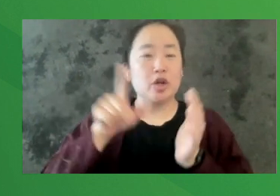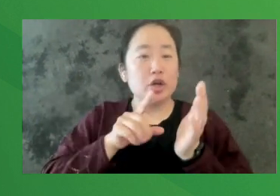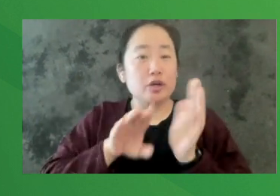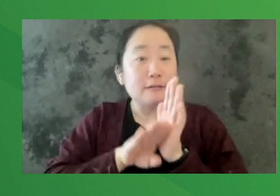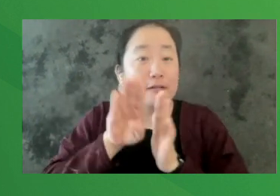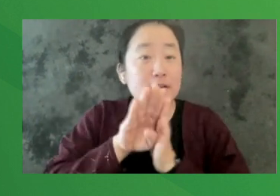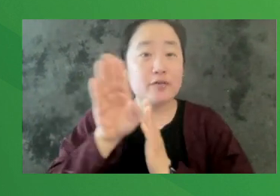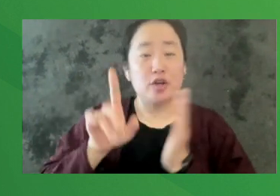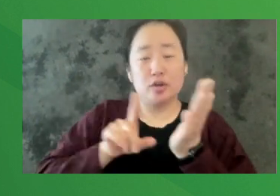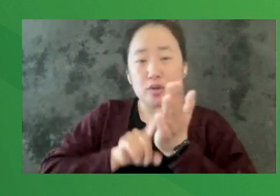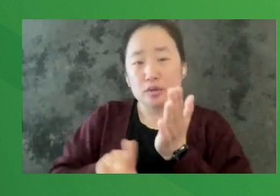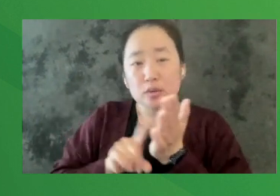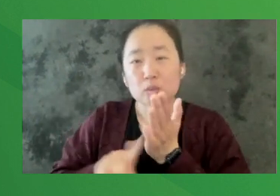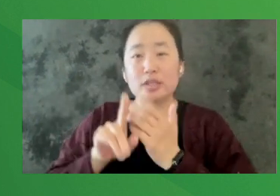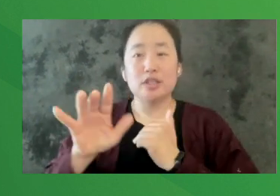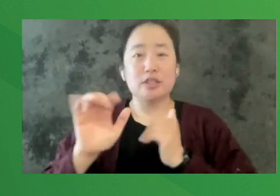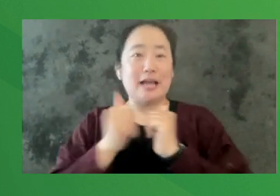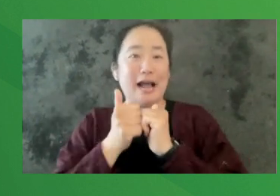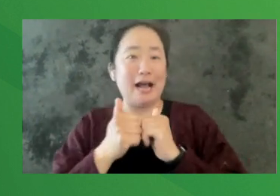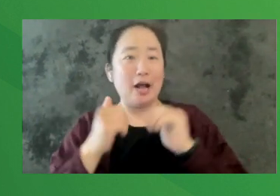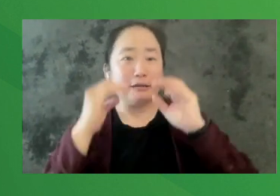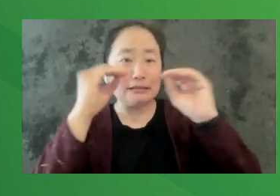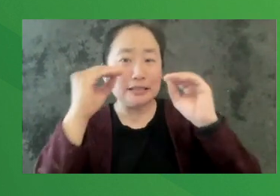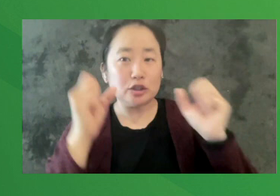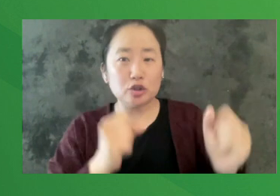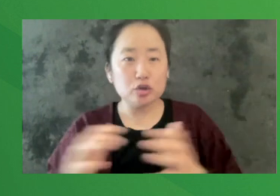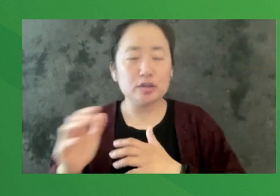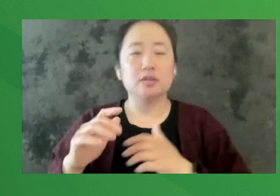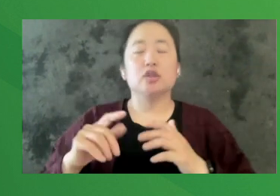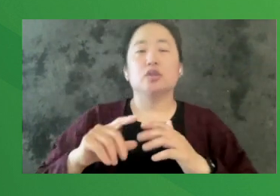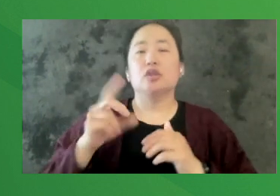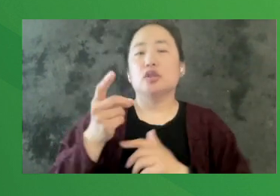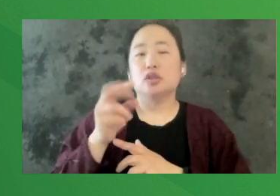practices that they wanna foster. So, first, Dr Matthew Hollstein. Dr Hollstein is an associate